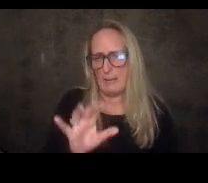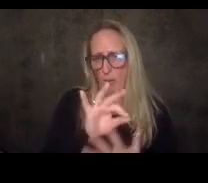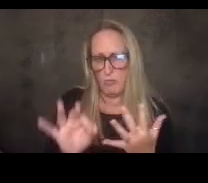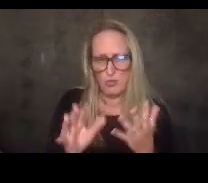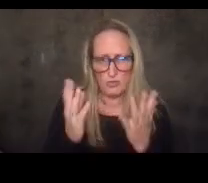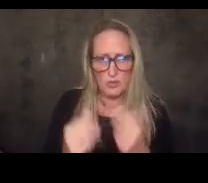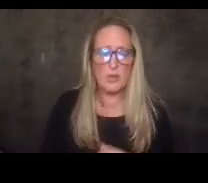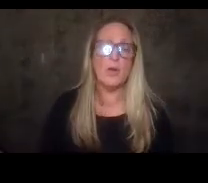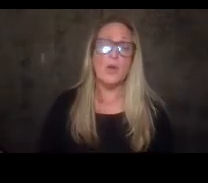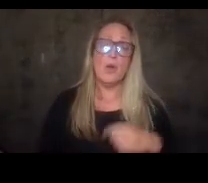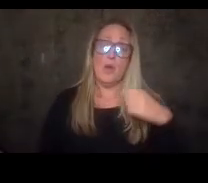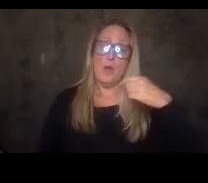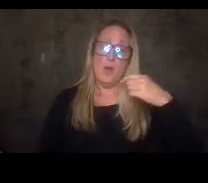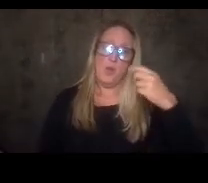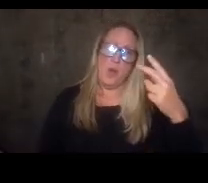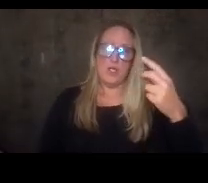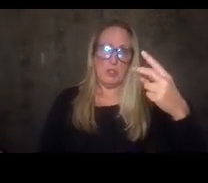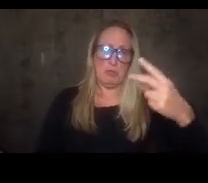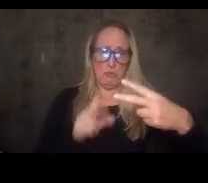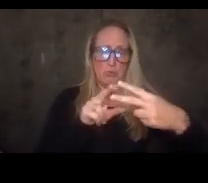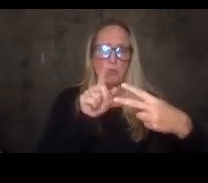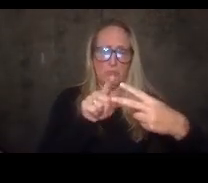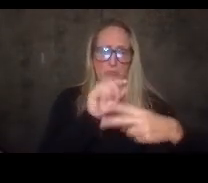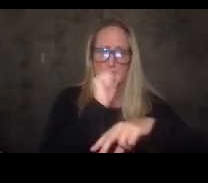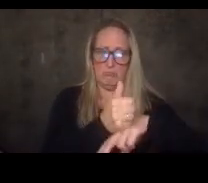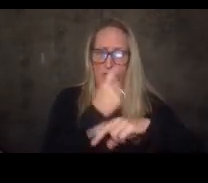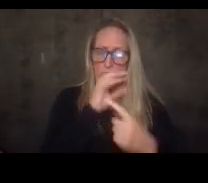options. There's going to be one or two settings that are unique